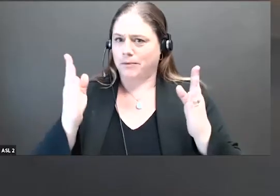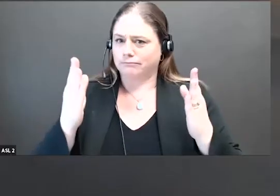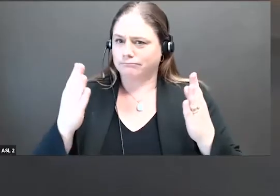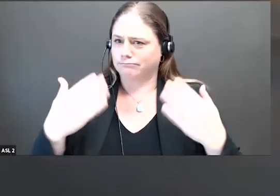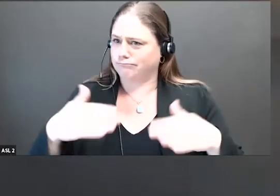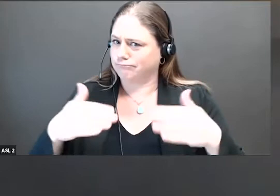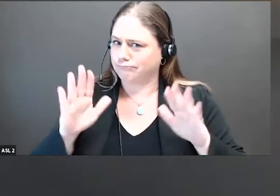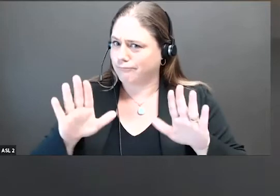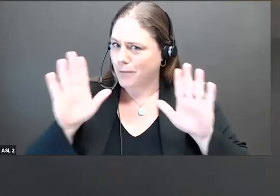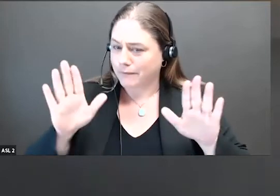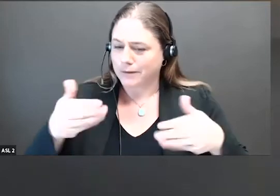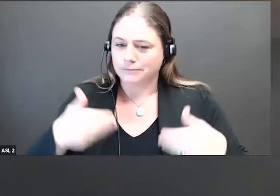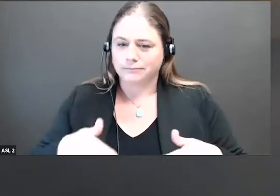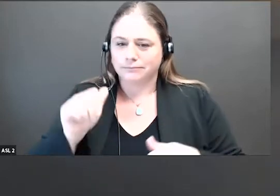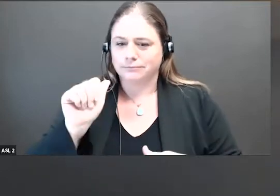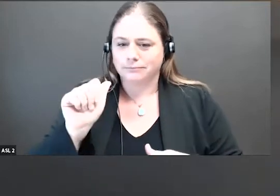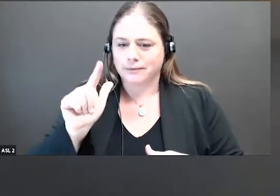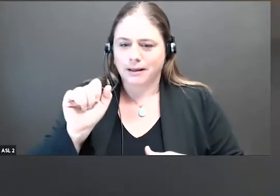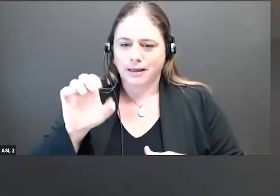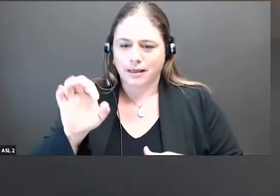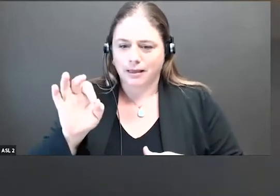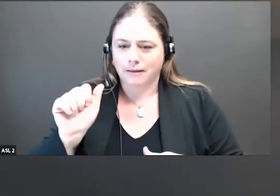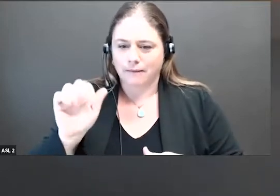I'm Alec Farquhar from the Disability and Work Canada Steering Committee,